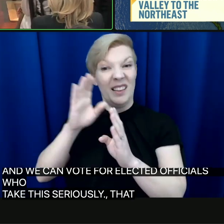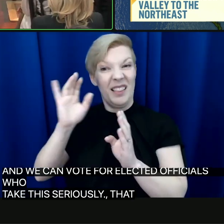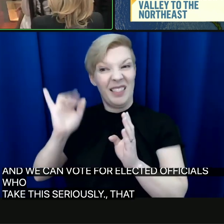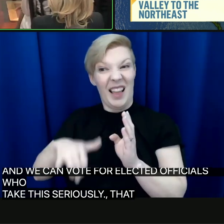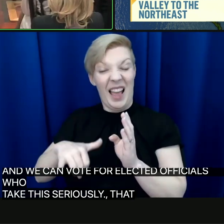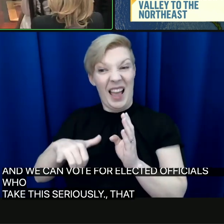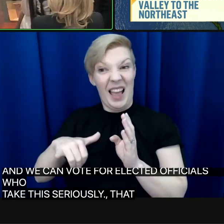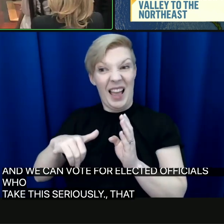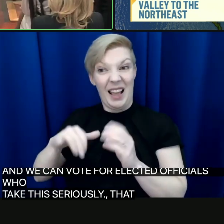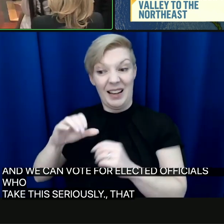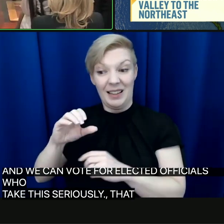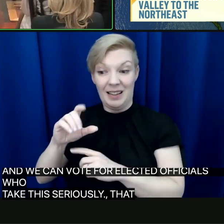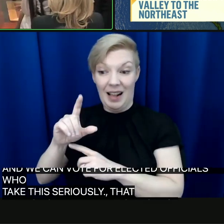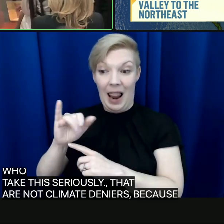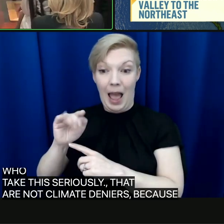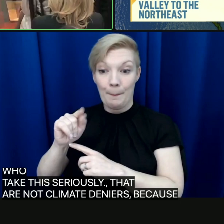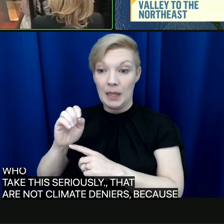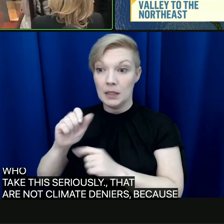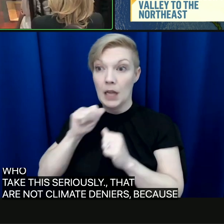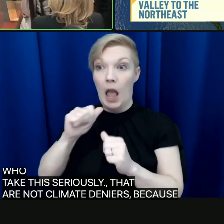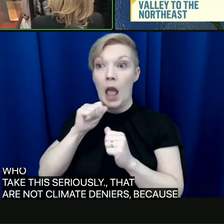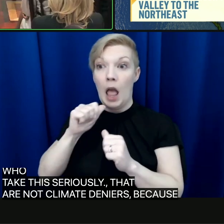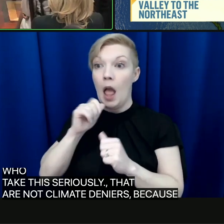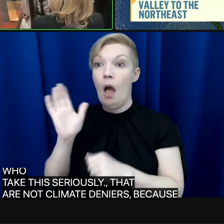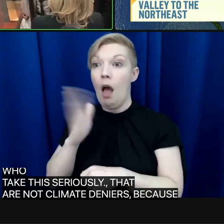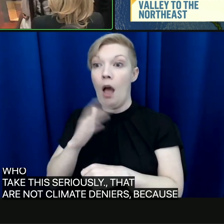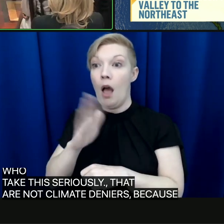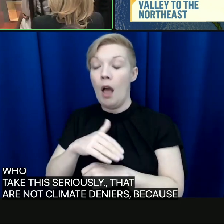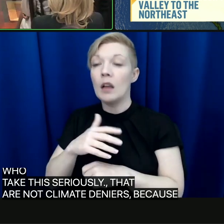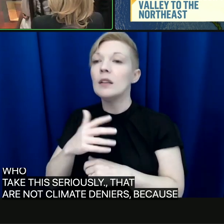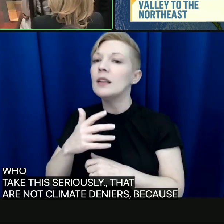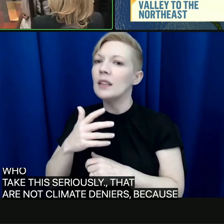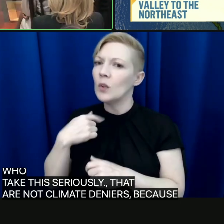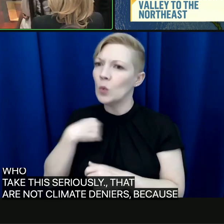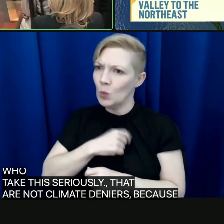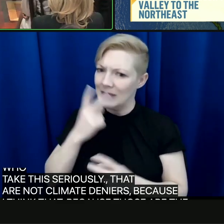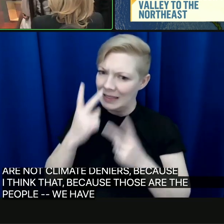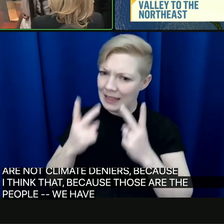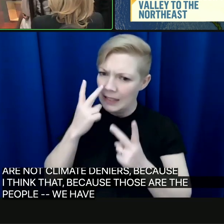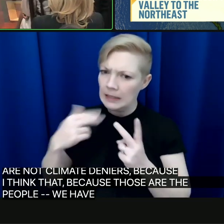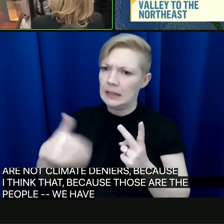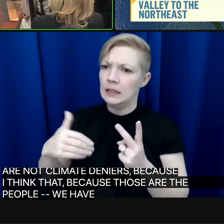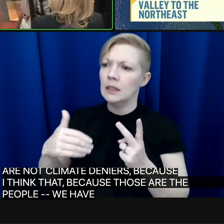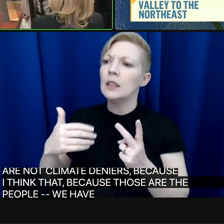because those are the people we have seen in the past that certain things can be legislated.